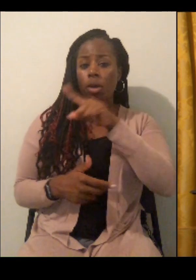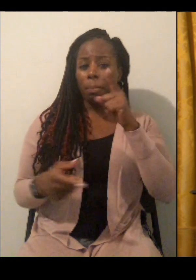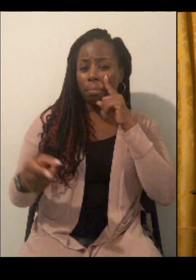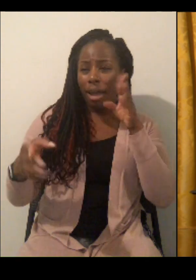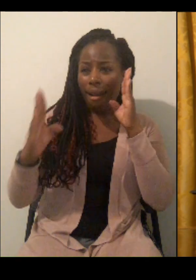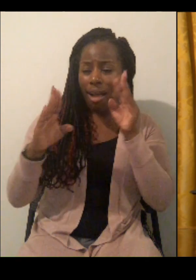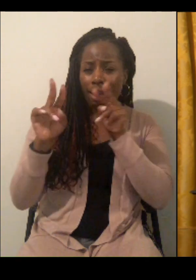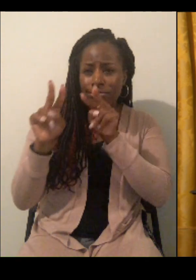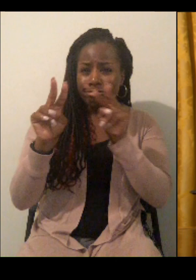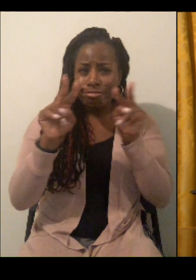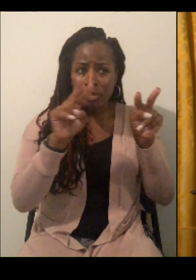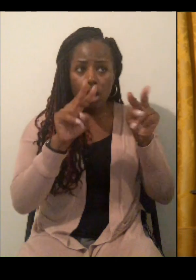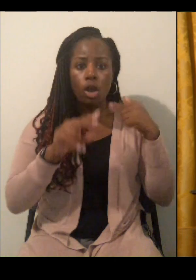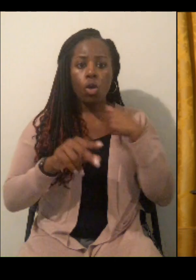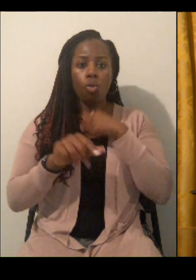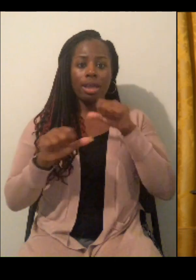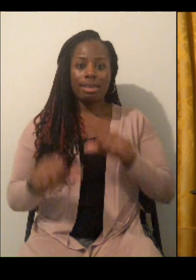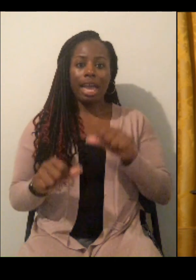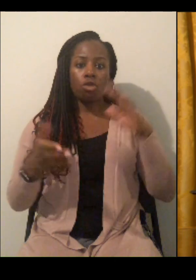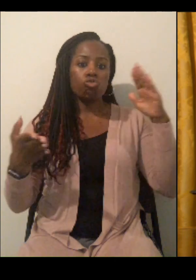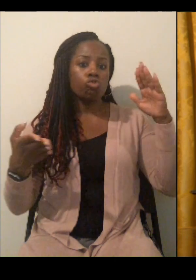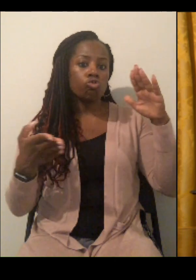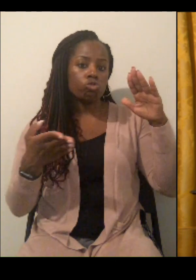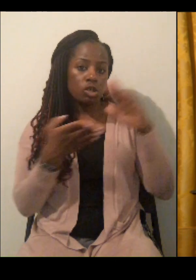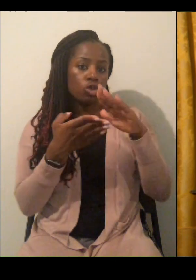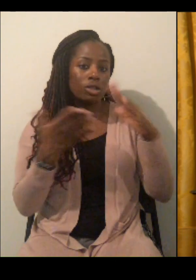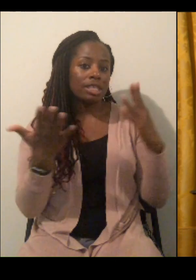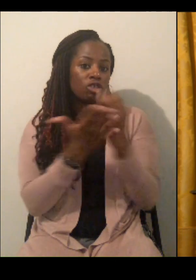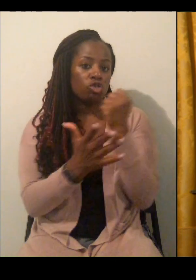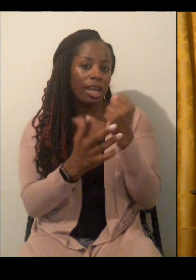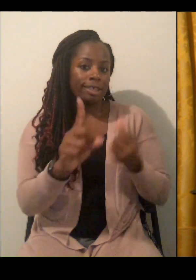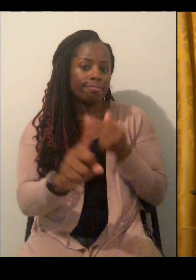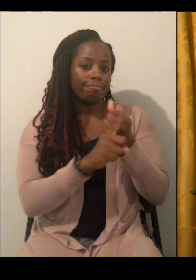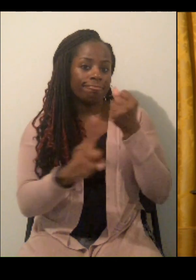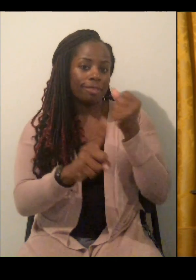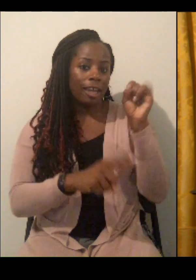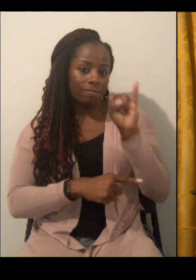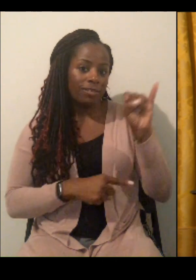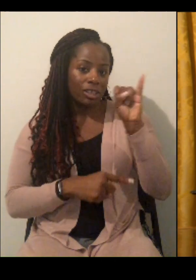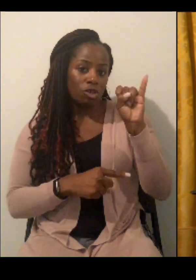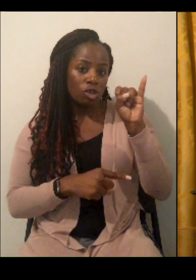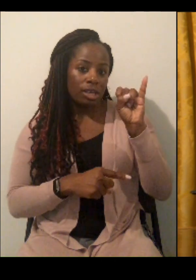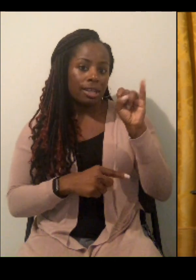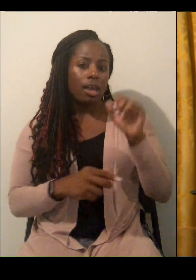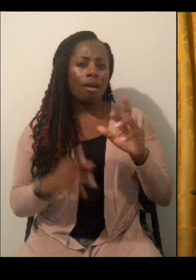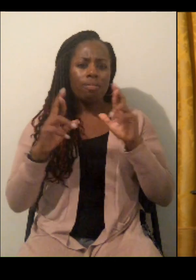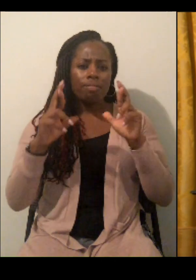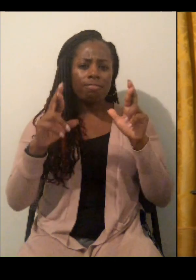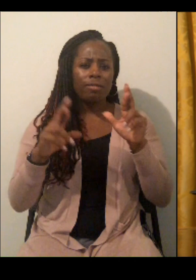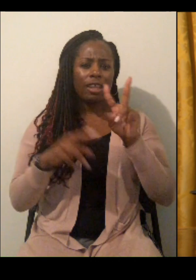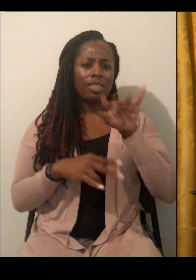we will we will significantly impede the transmission of the virus the rut the